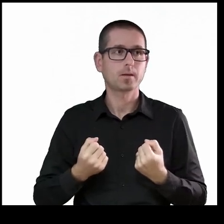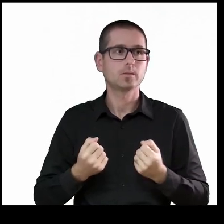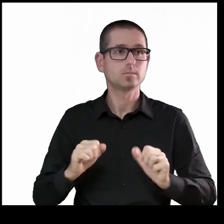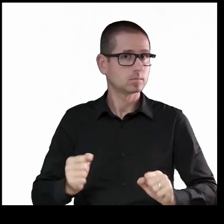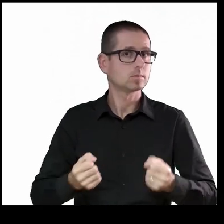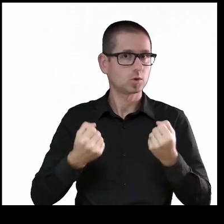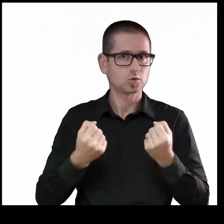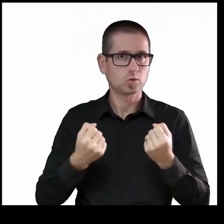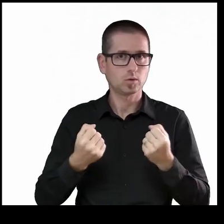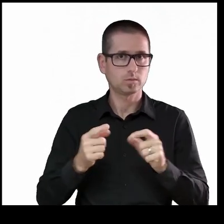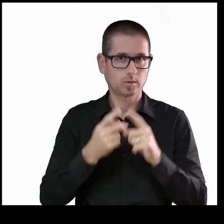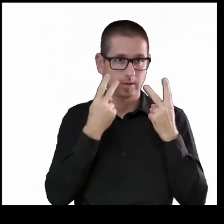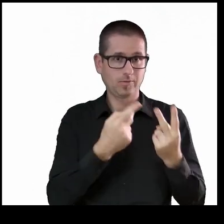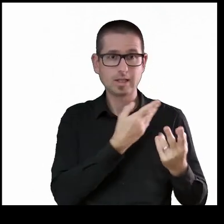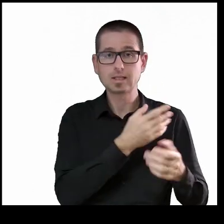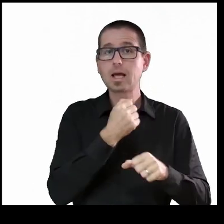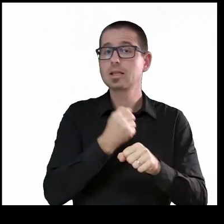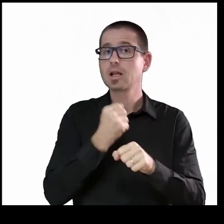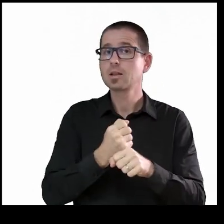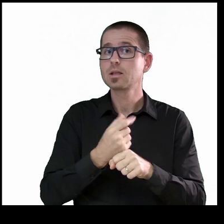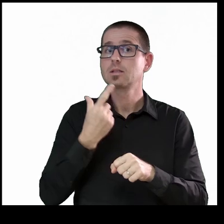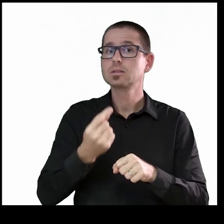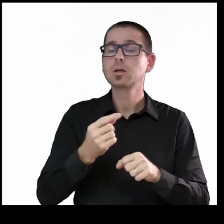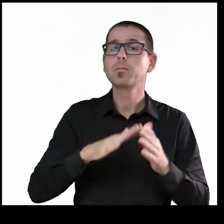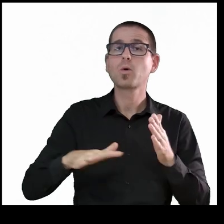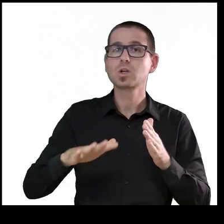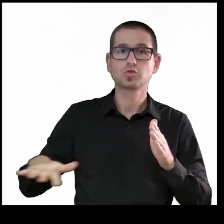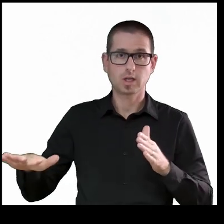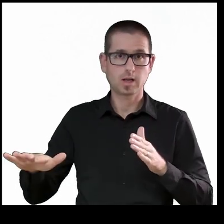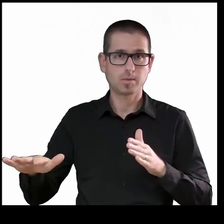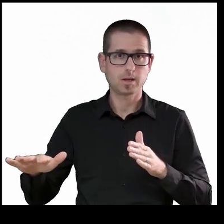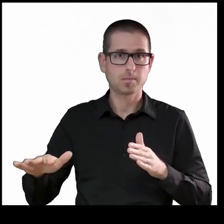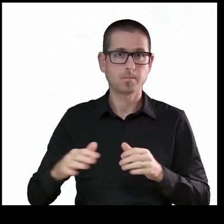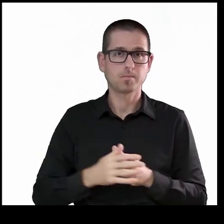in this field, to work with the surfaces, with plane, with control surfaces.